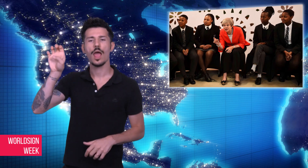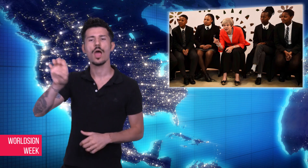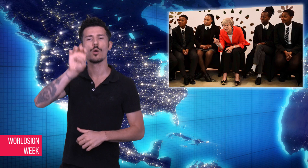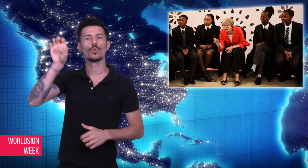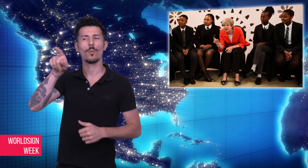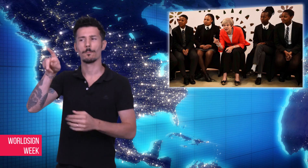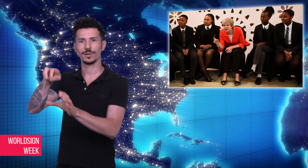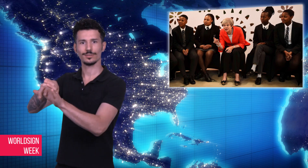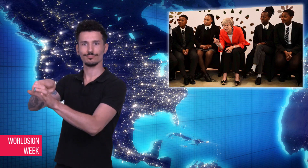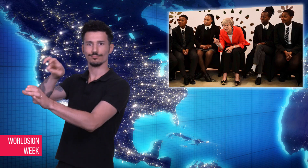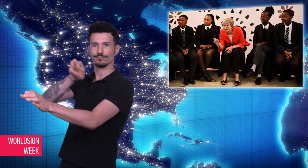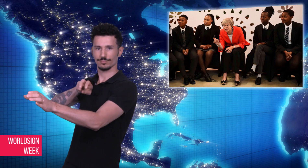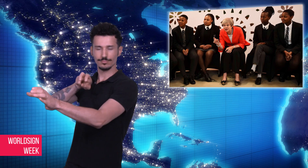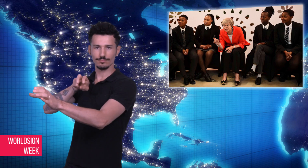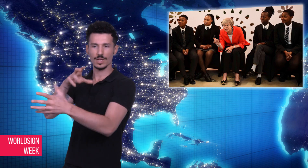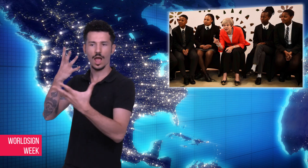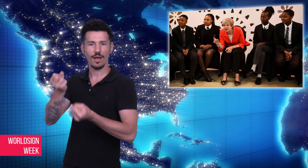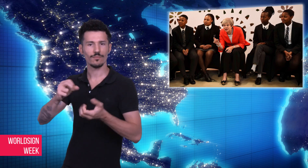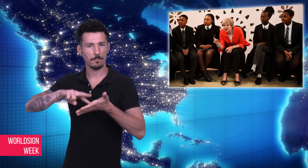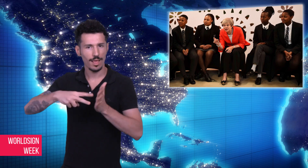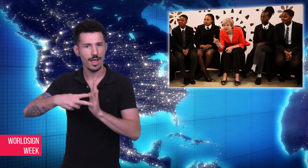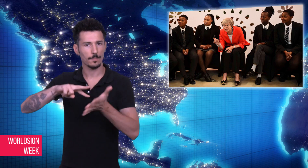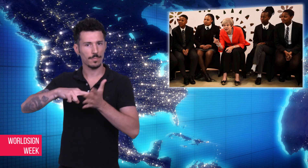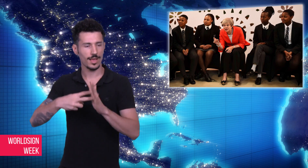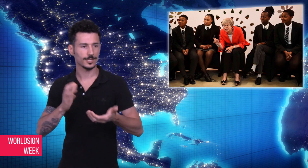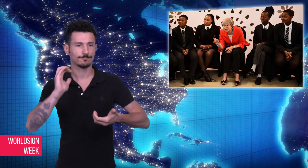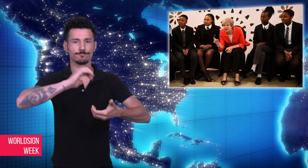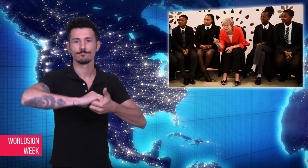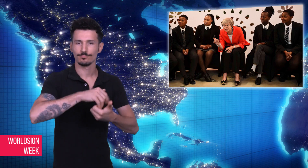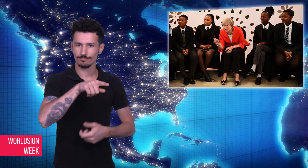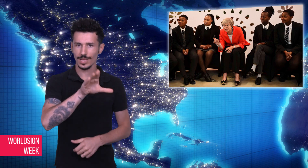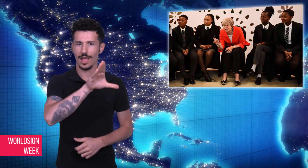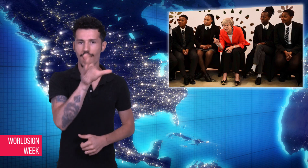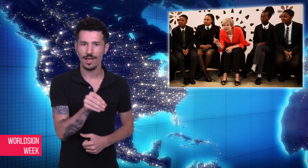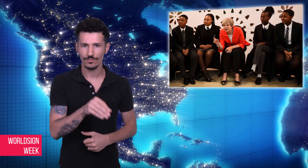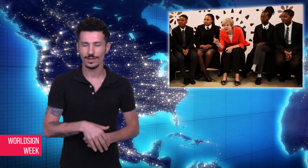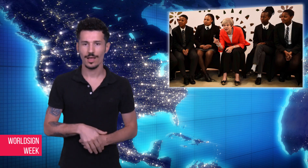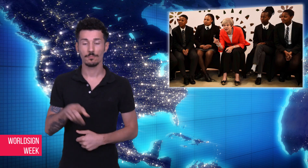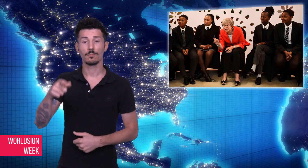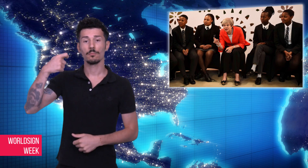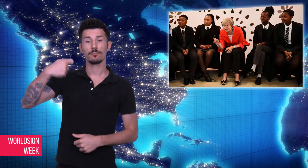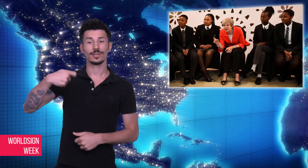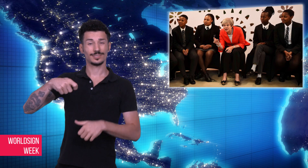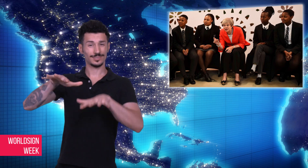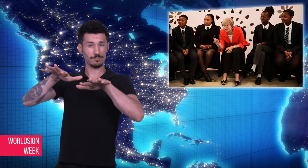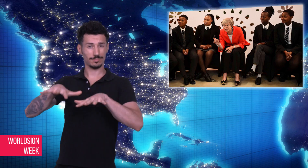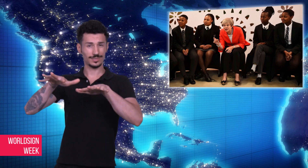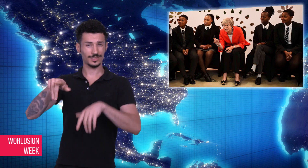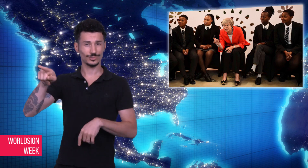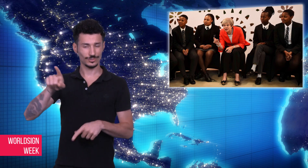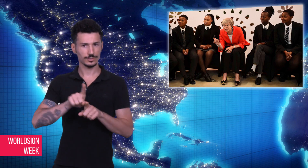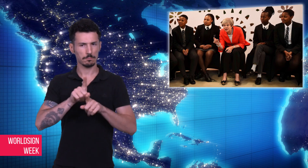Brexit strategy. She promised to invest 4 billion pounds ($5,1 billion